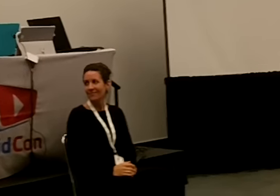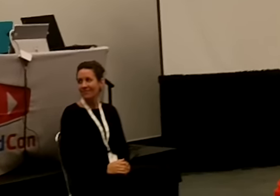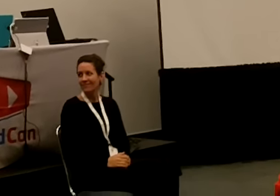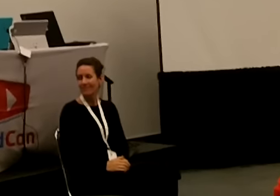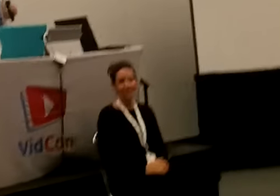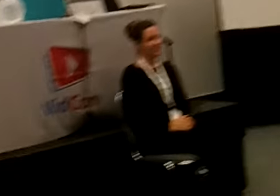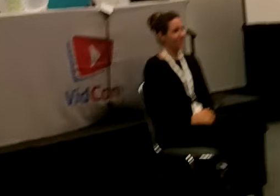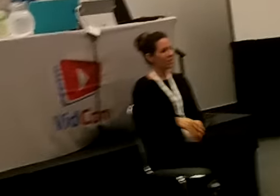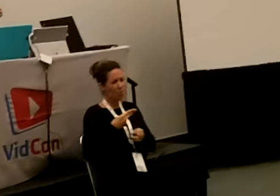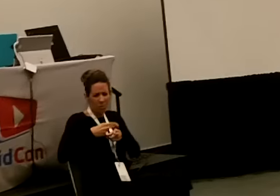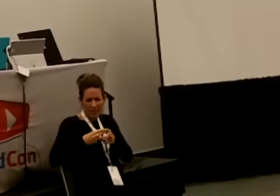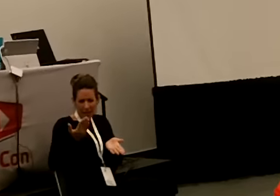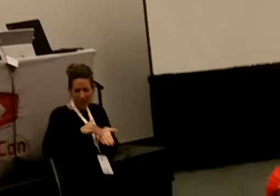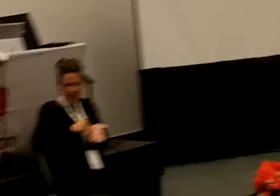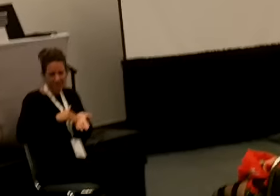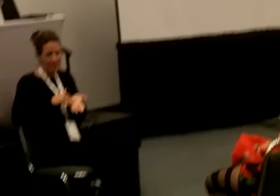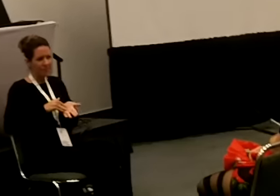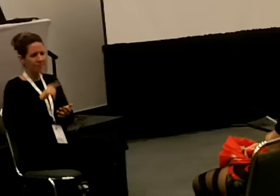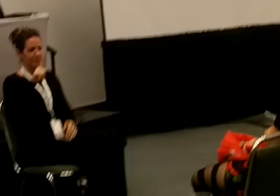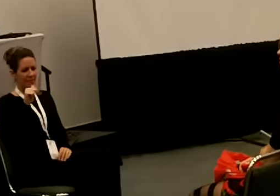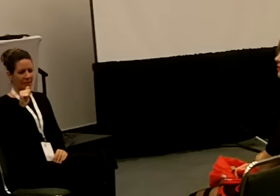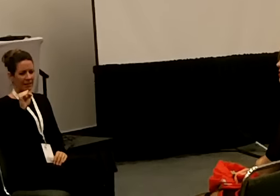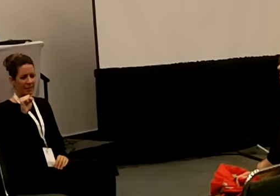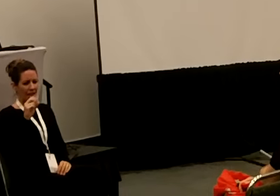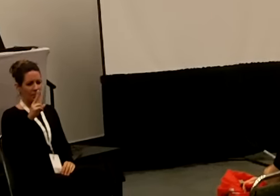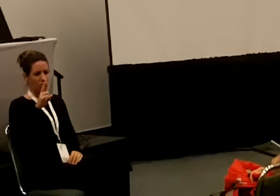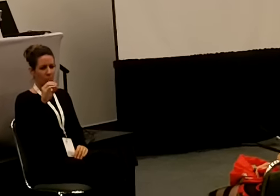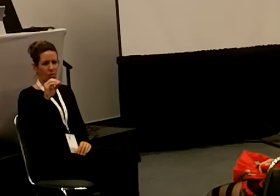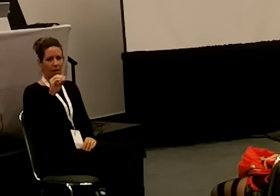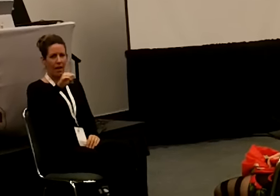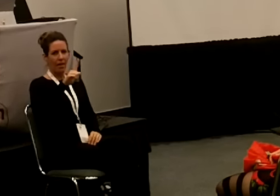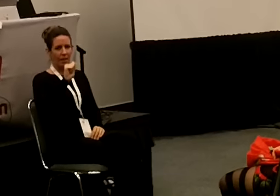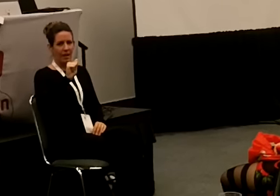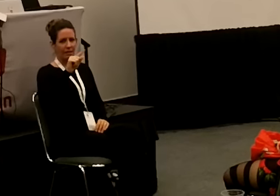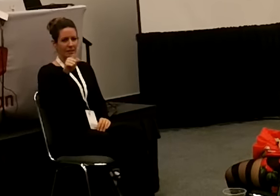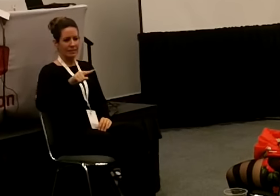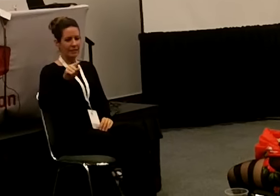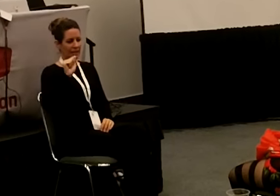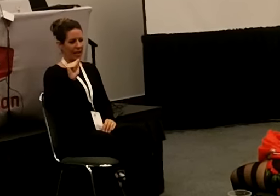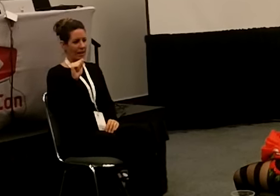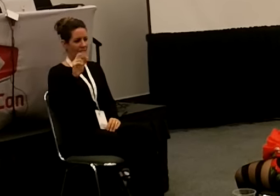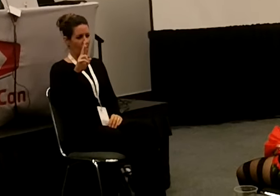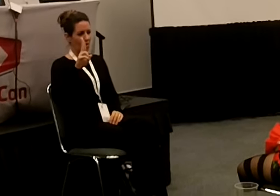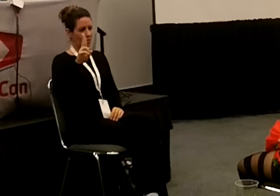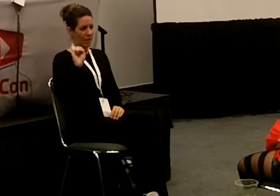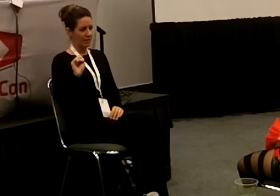What was the name of that again? Lazarus. L-A-Z-A-R-U-S.